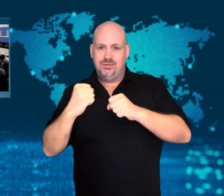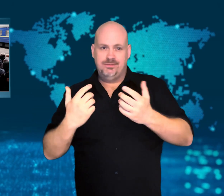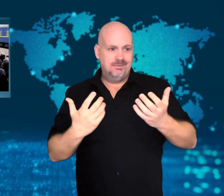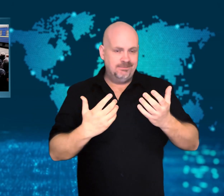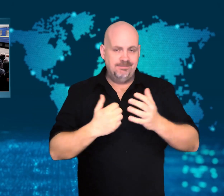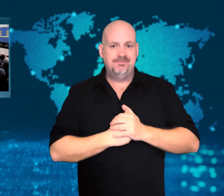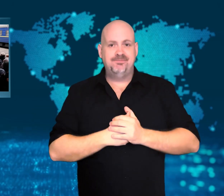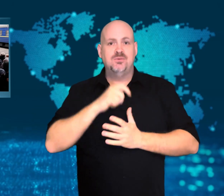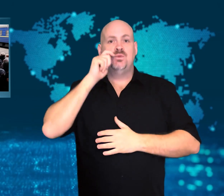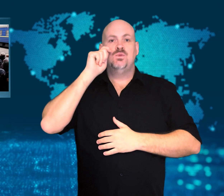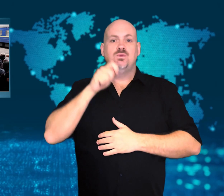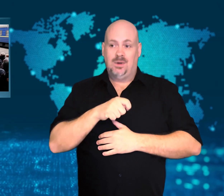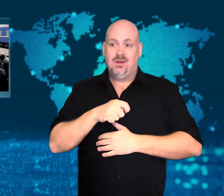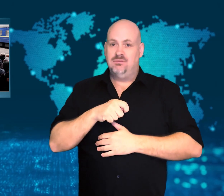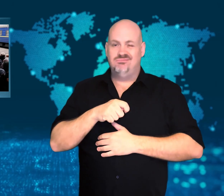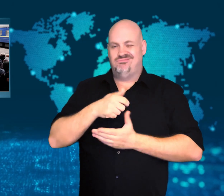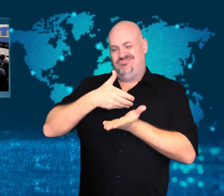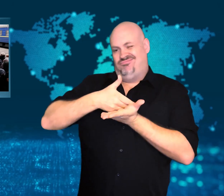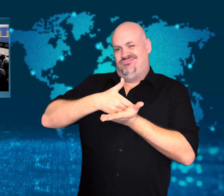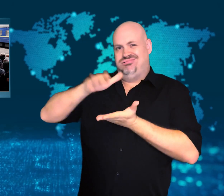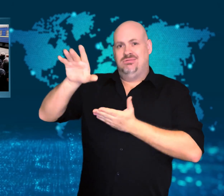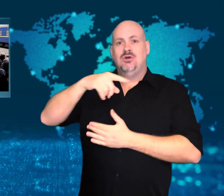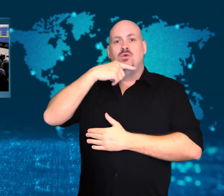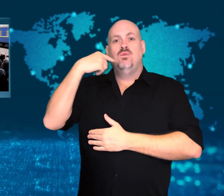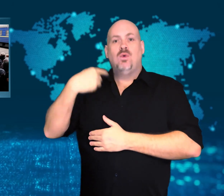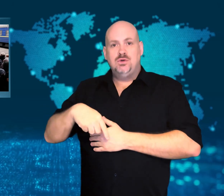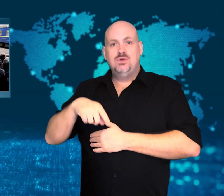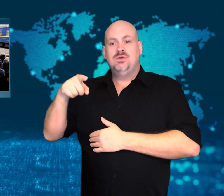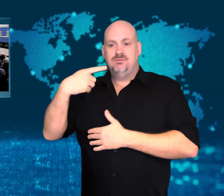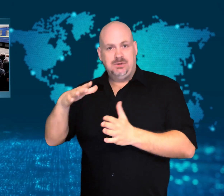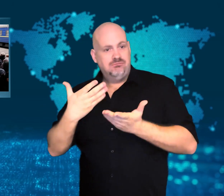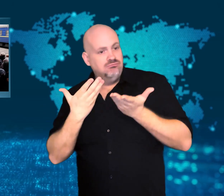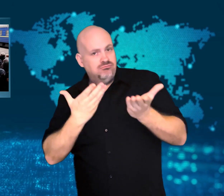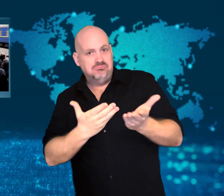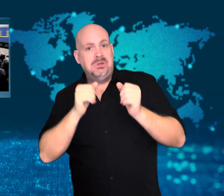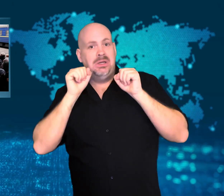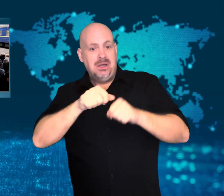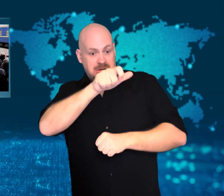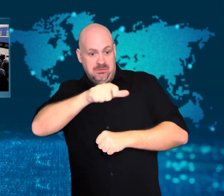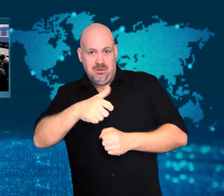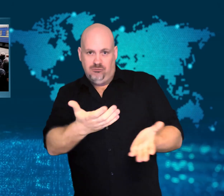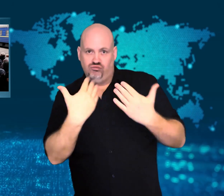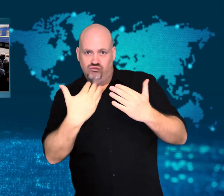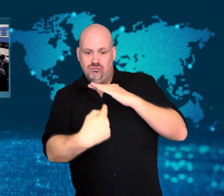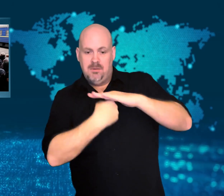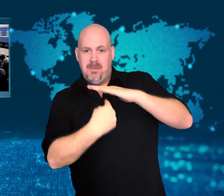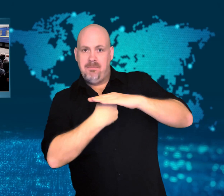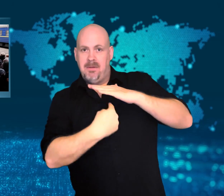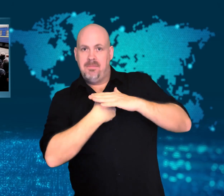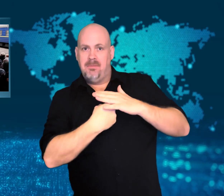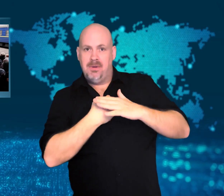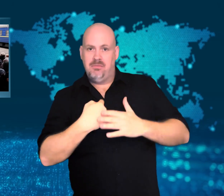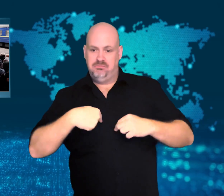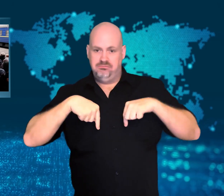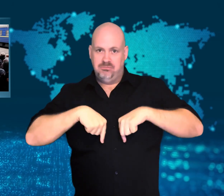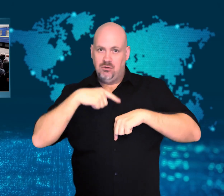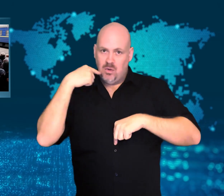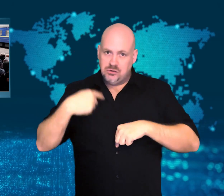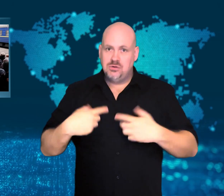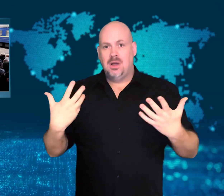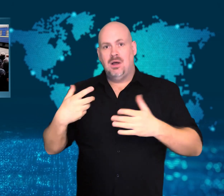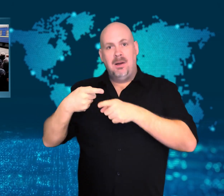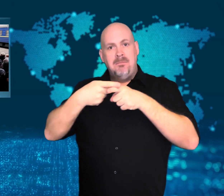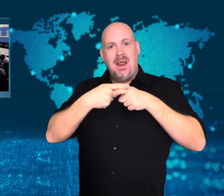Ukraine has turned down offers of corridors that would allow its